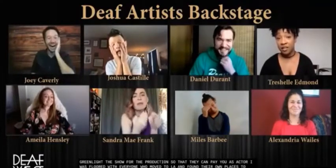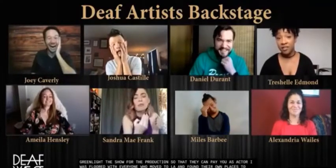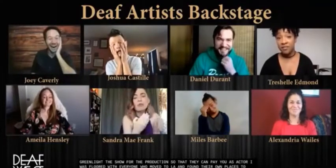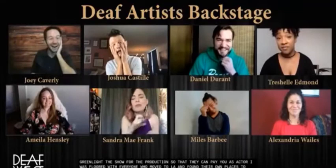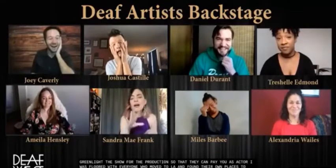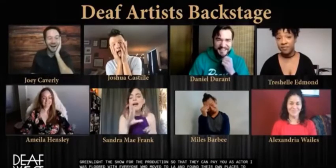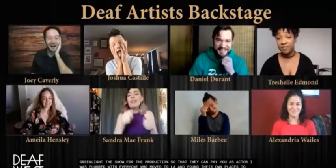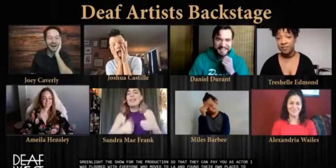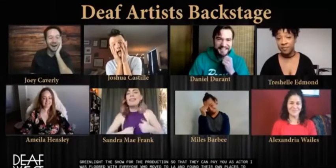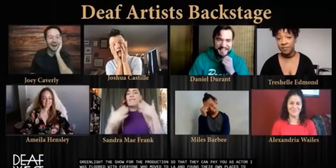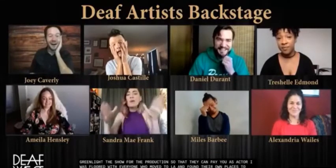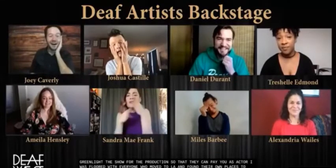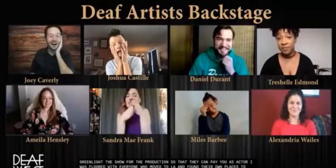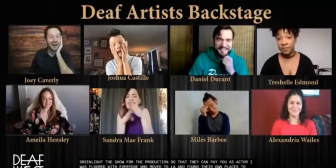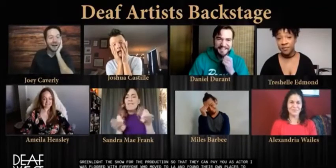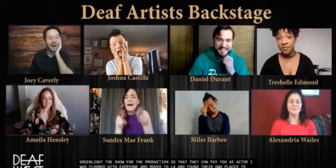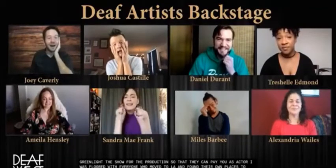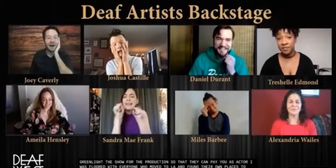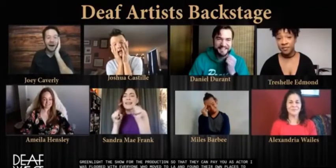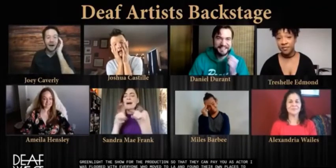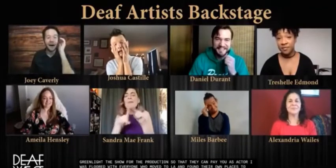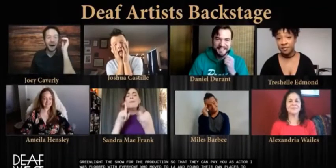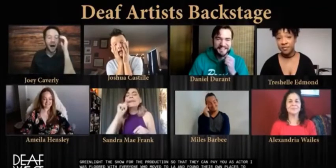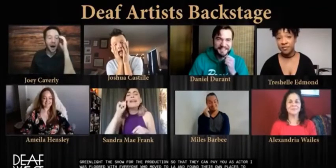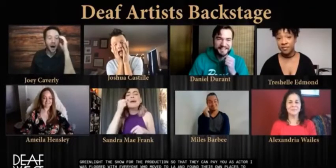It was such a small place. I had my own room.